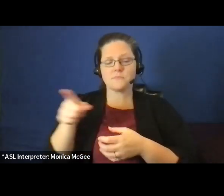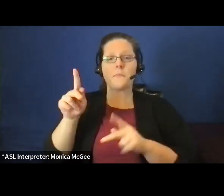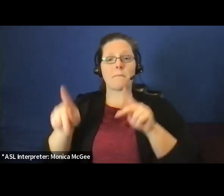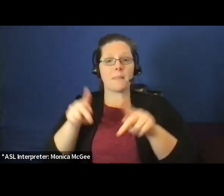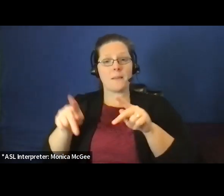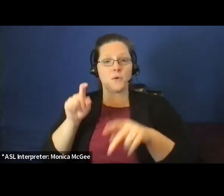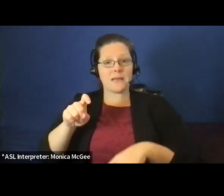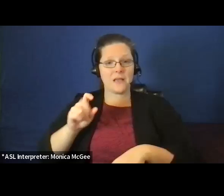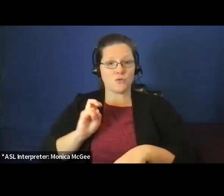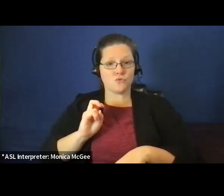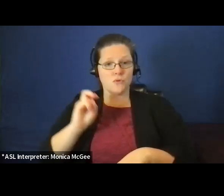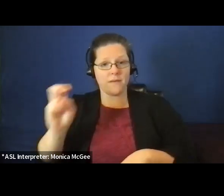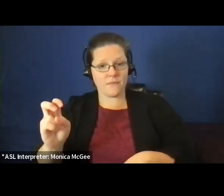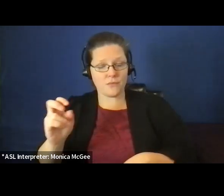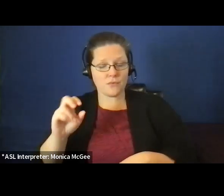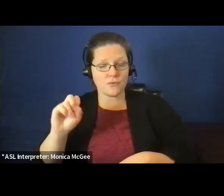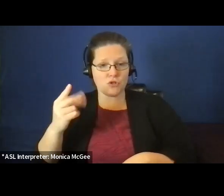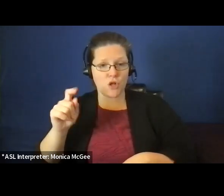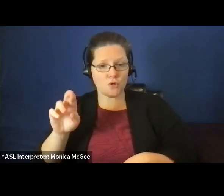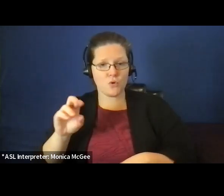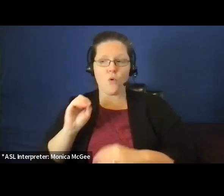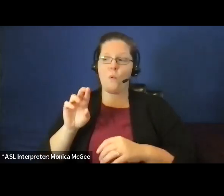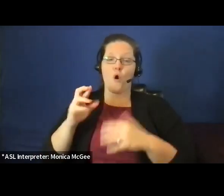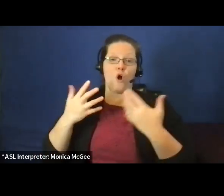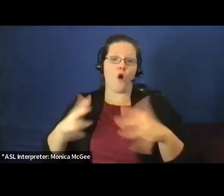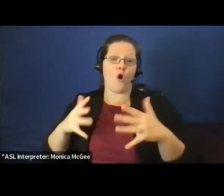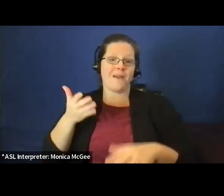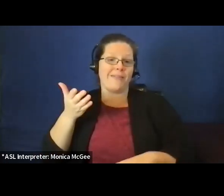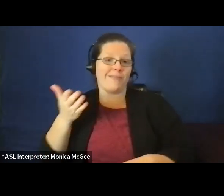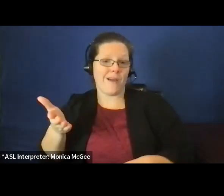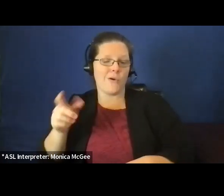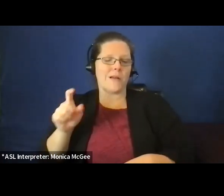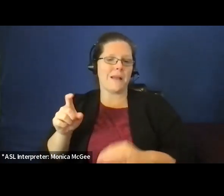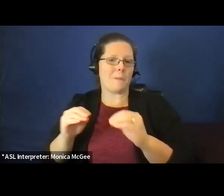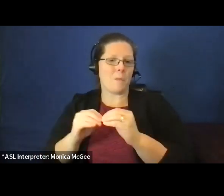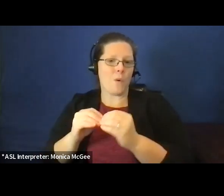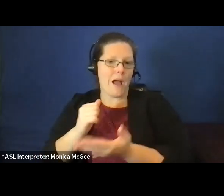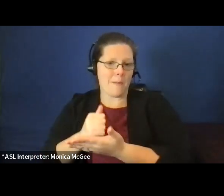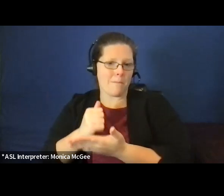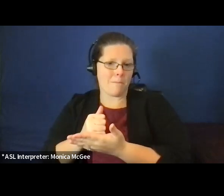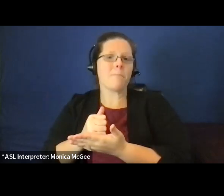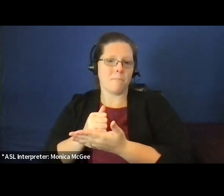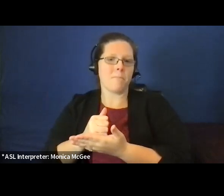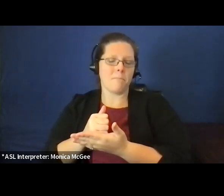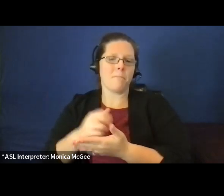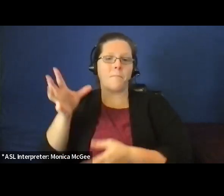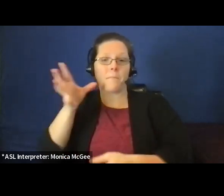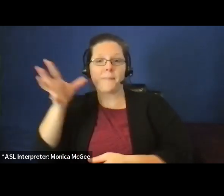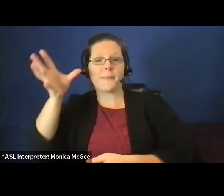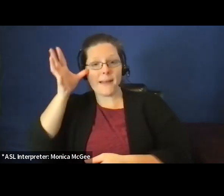stories have been, you know, that people that are -- need to get to a